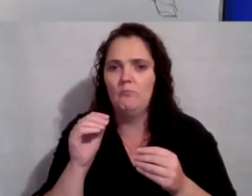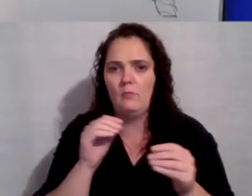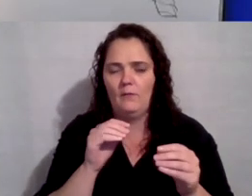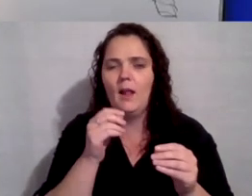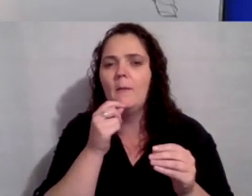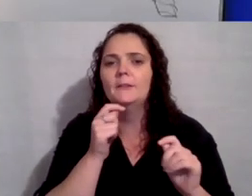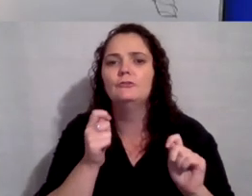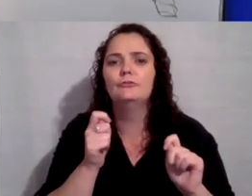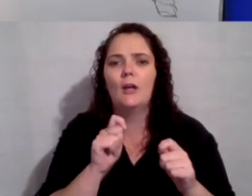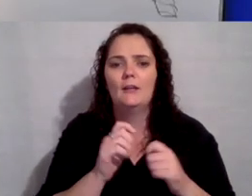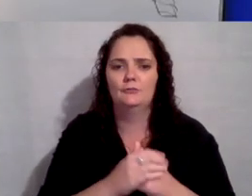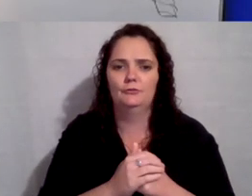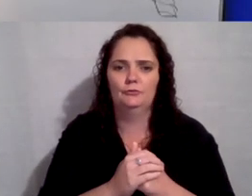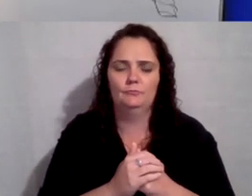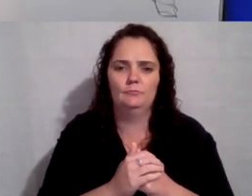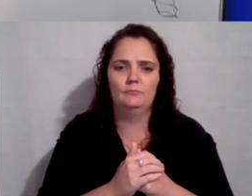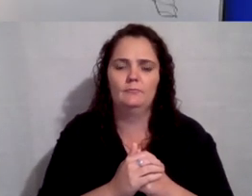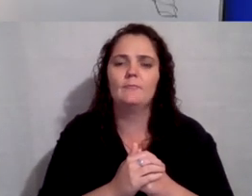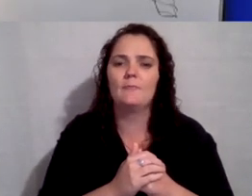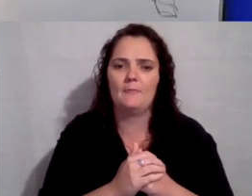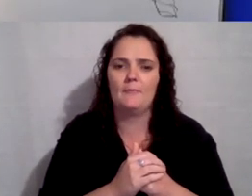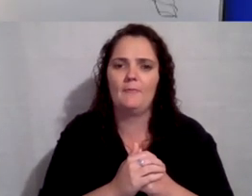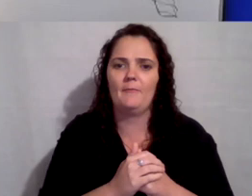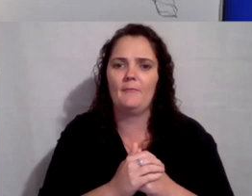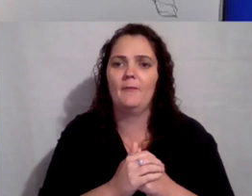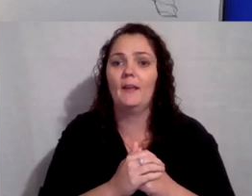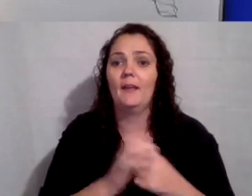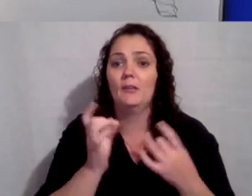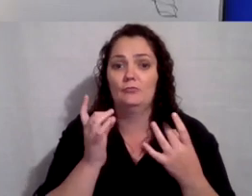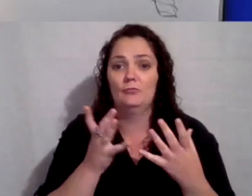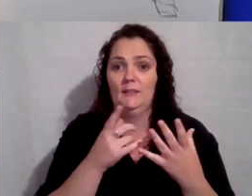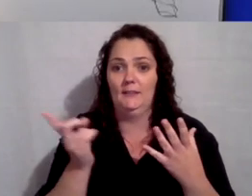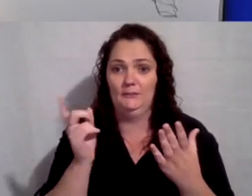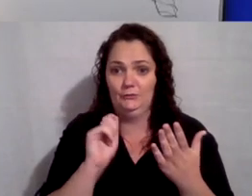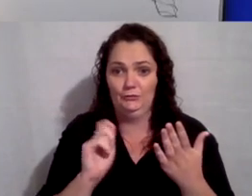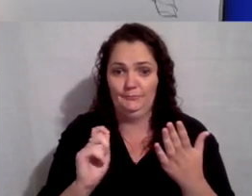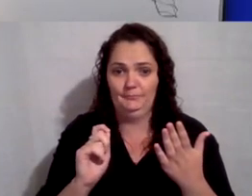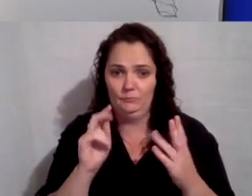change the gesture, I might help talk you guys through this a little bit alright so everybody should have your sketch there now.